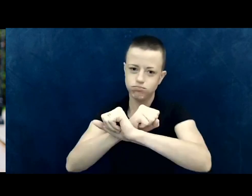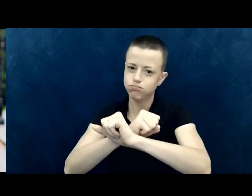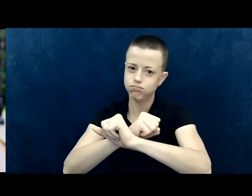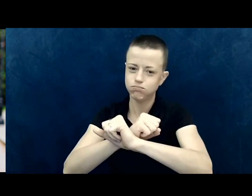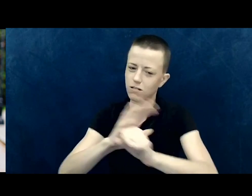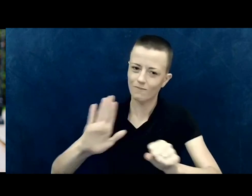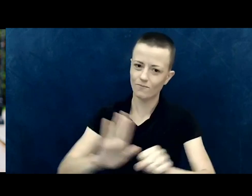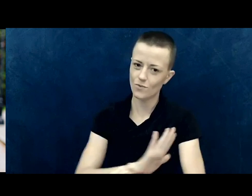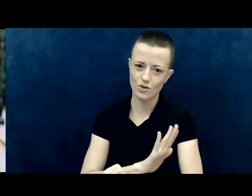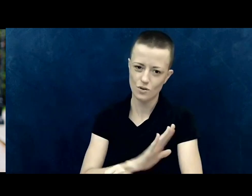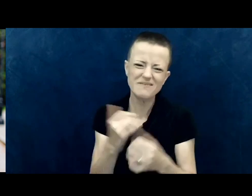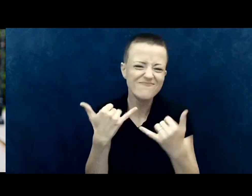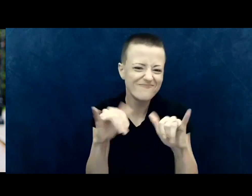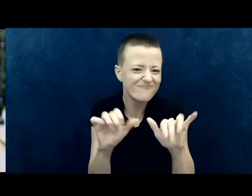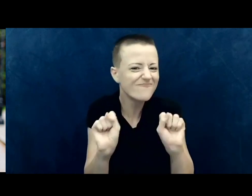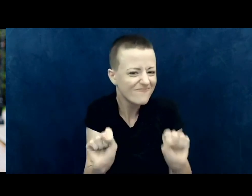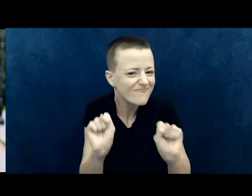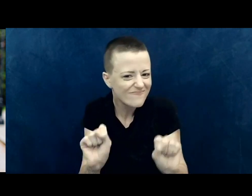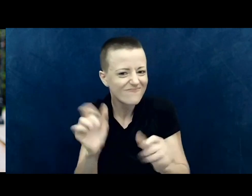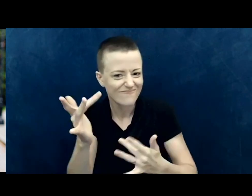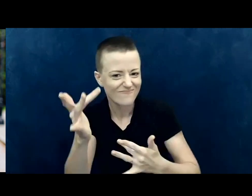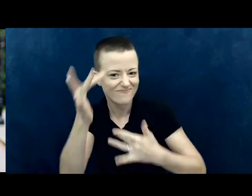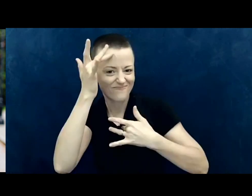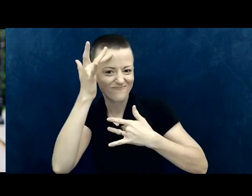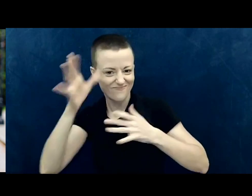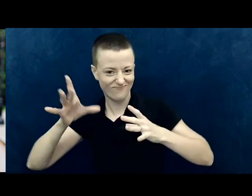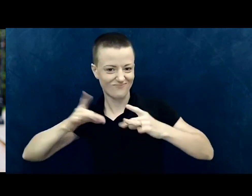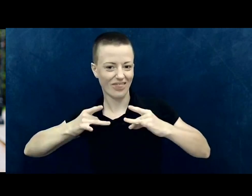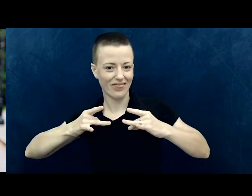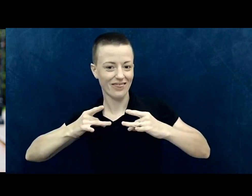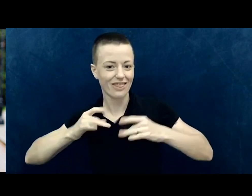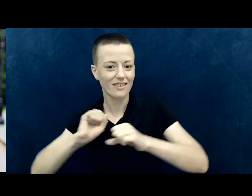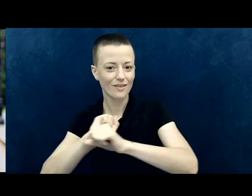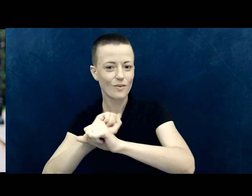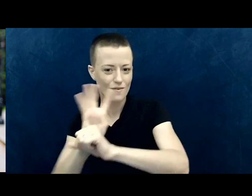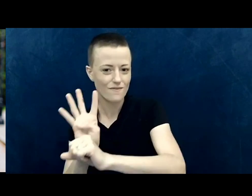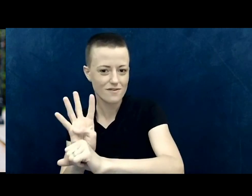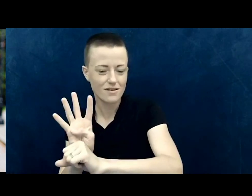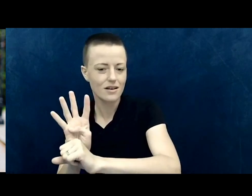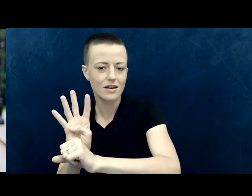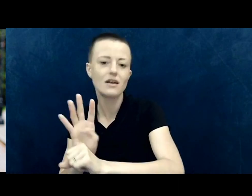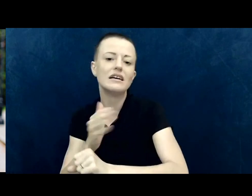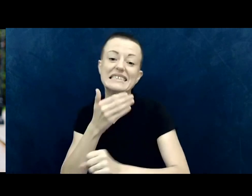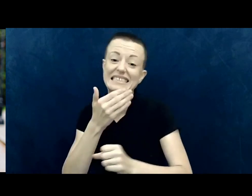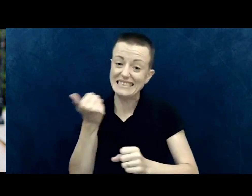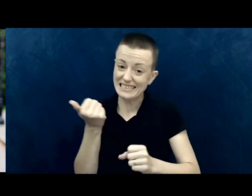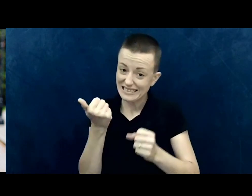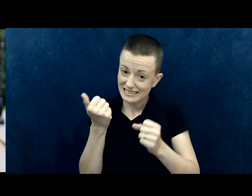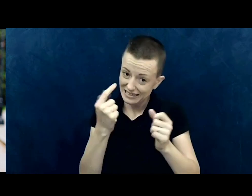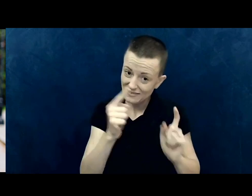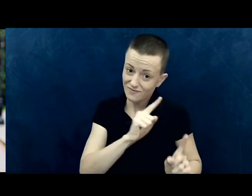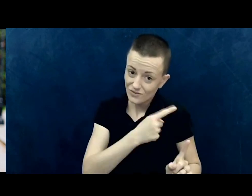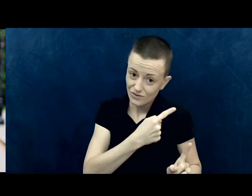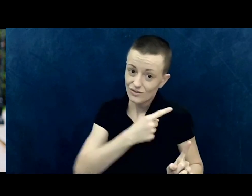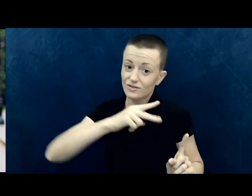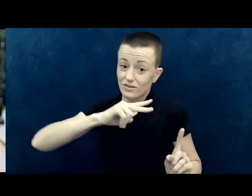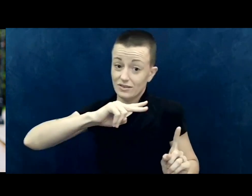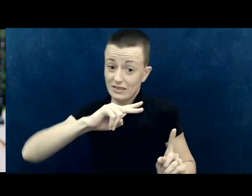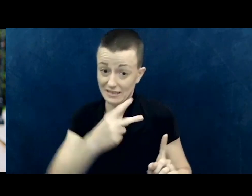in the days or weeks after you receive the vaccine, before you develop full immunity. That’s why we say you are not fully vaccinated